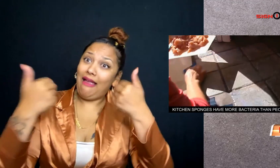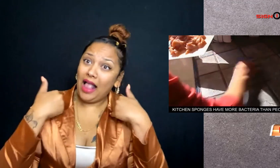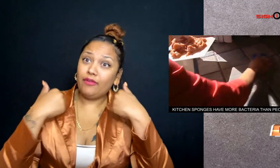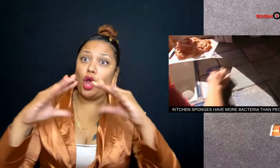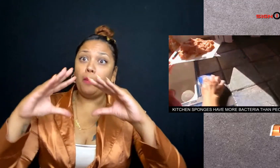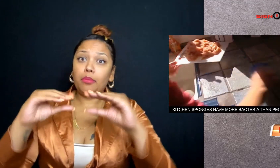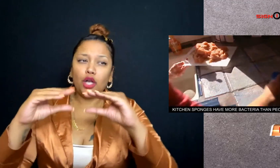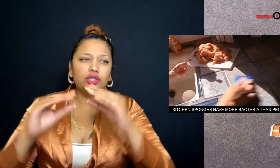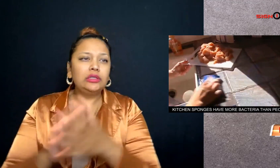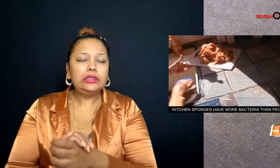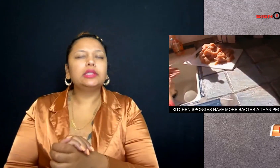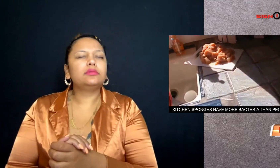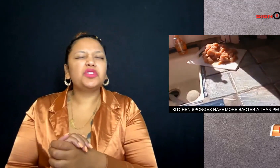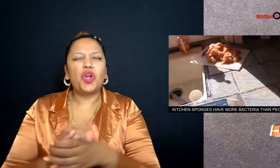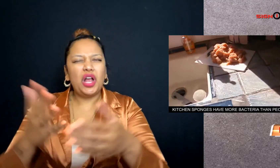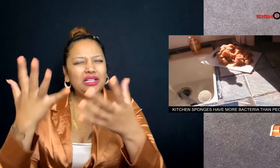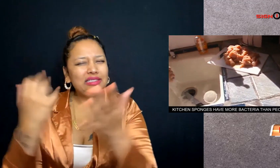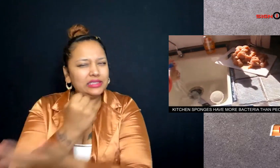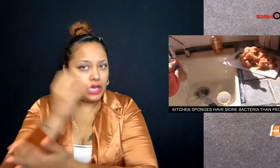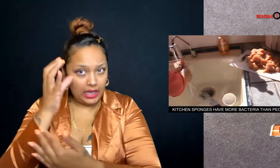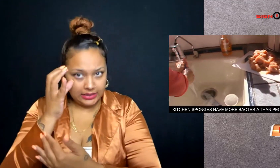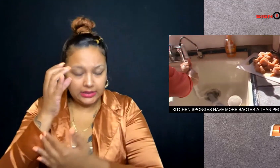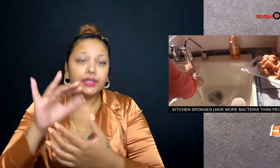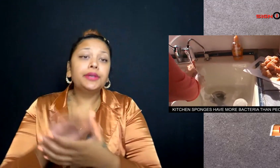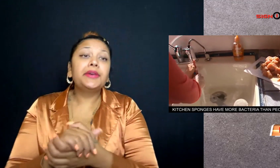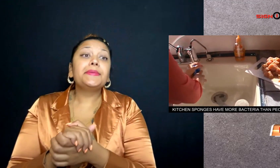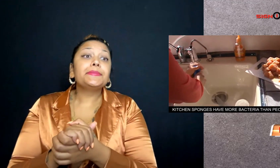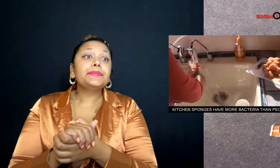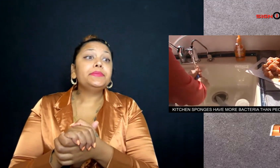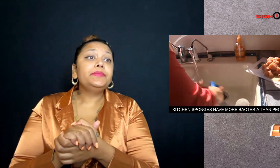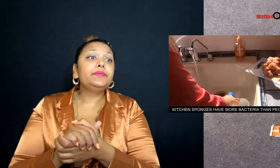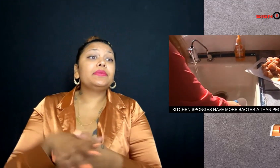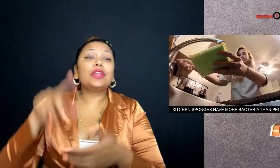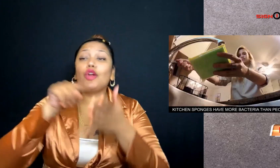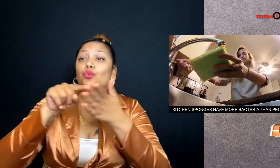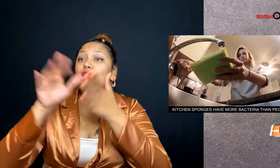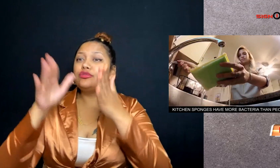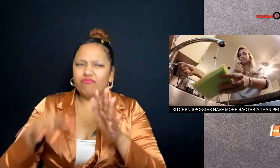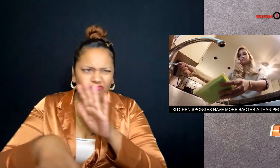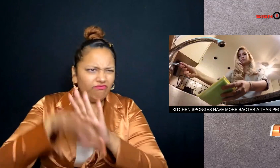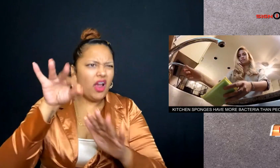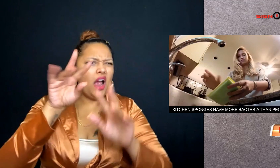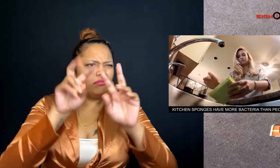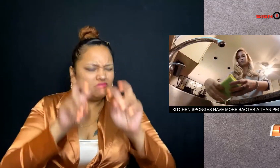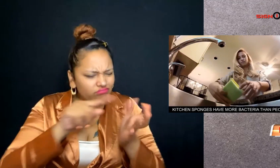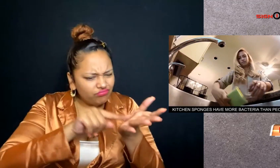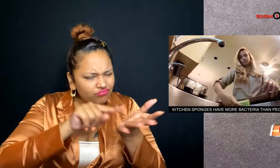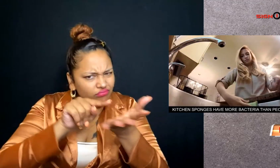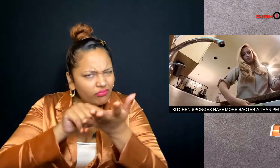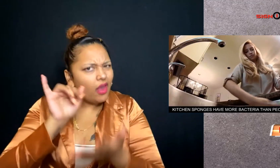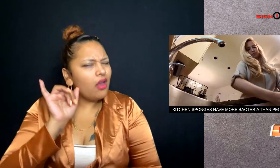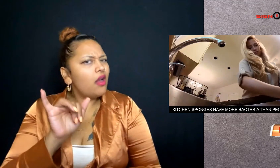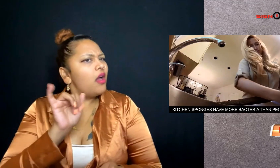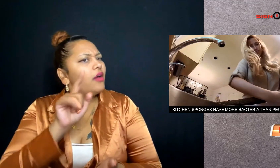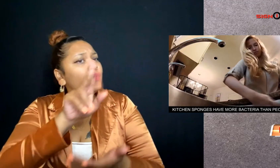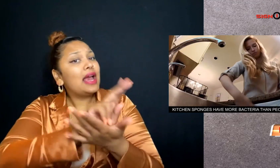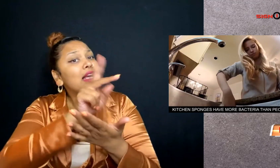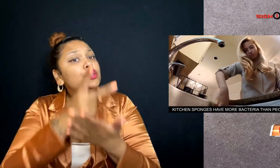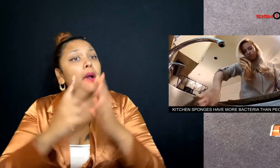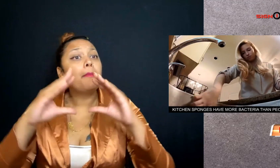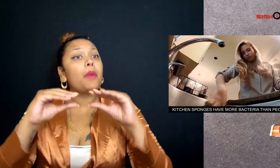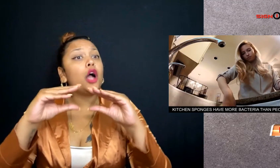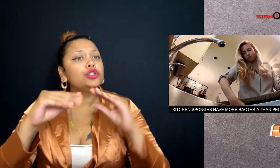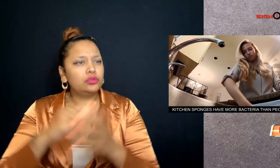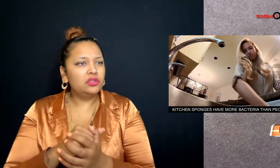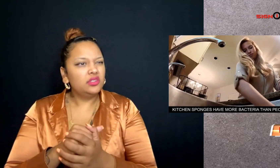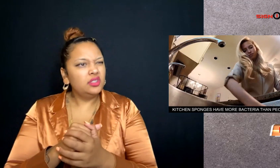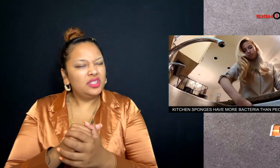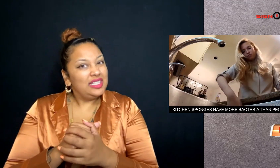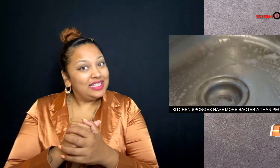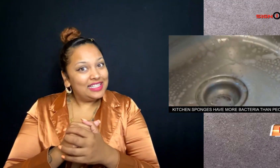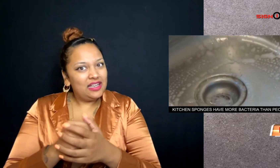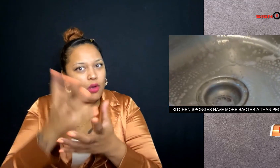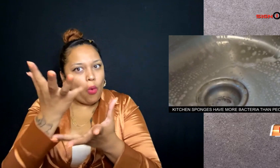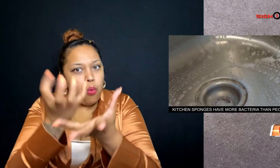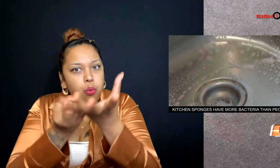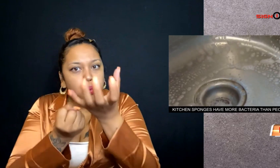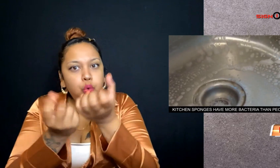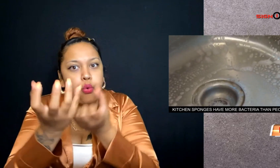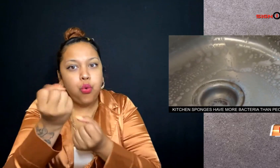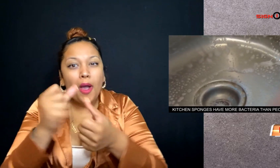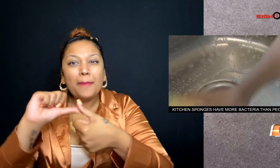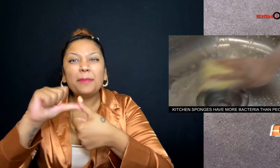if you said sponge listen up researchers have discovered that kitchen sponges hold onto